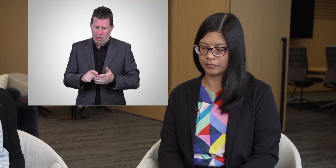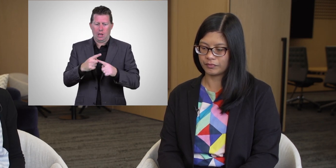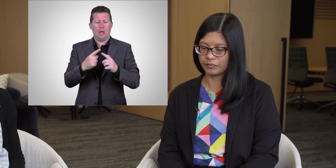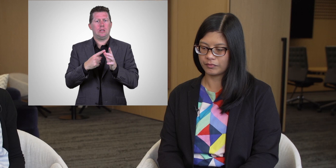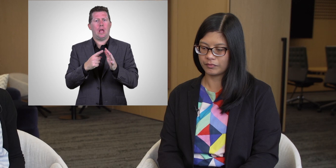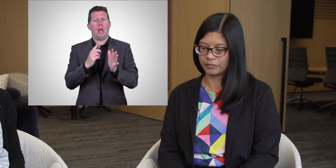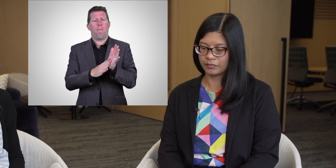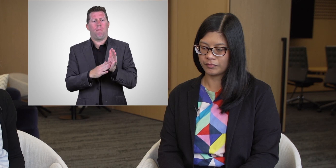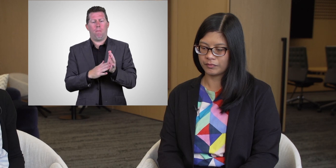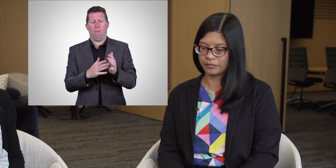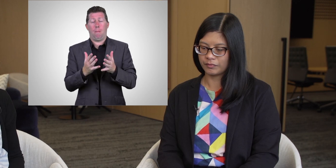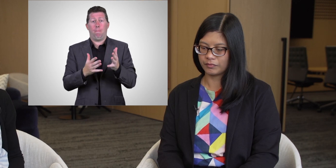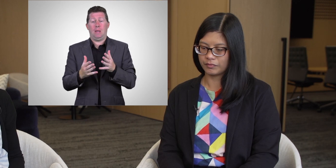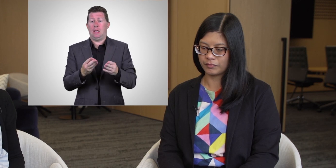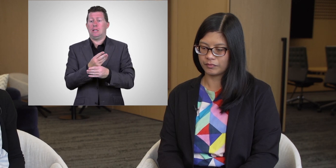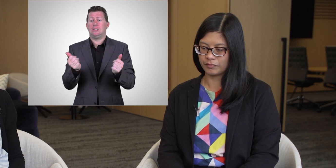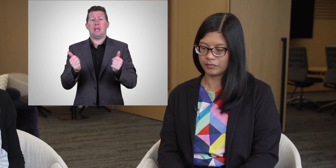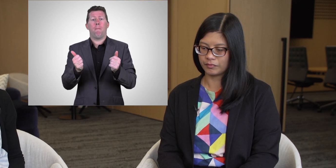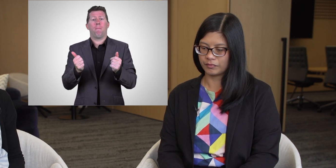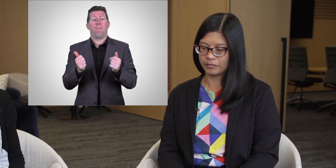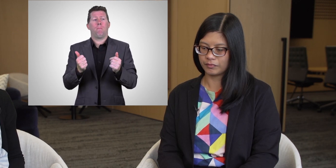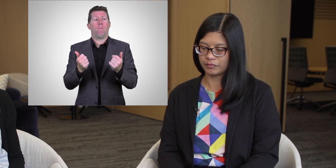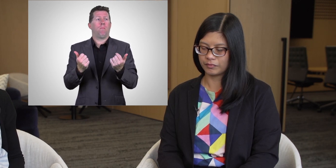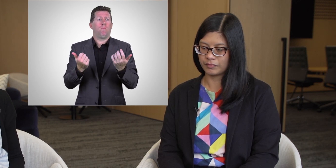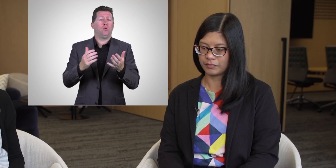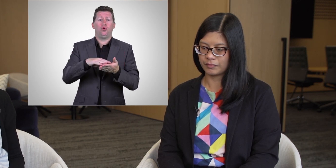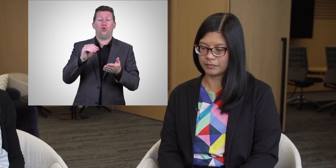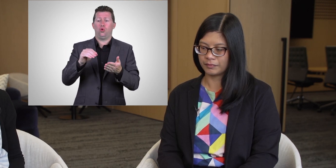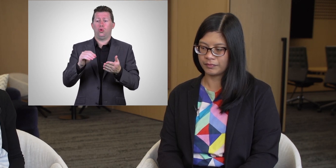and it could be also favouring some students who can manage to cram really well and